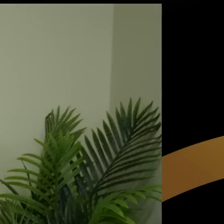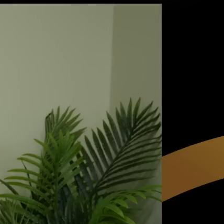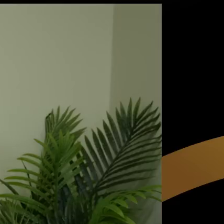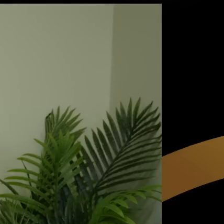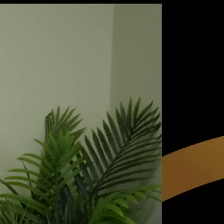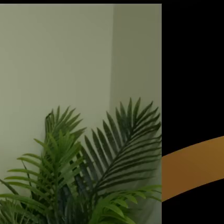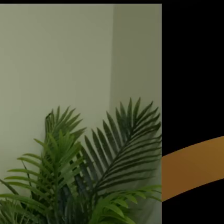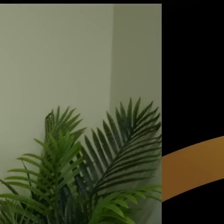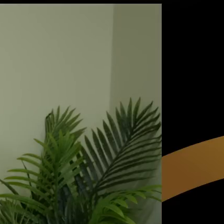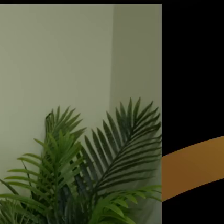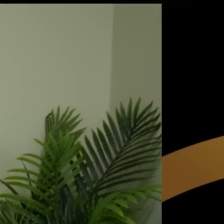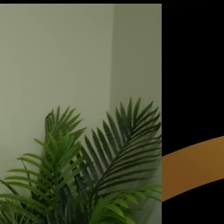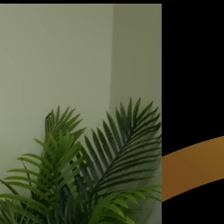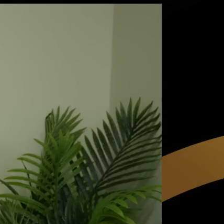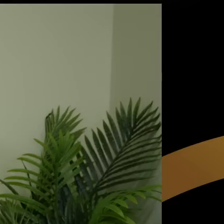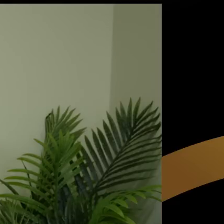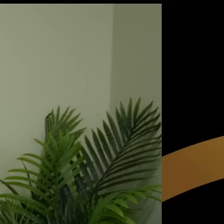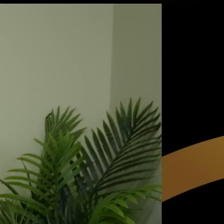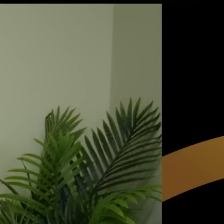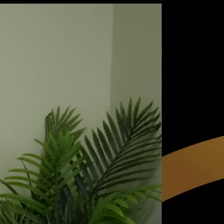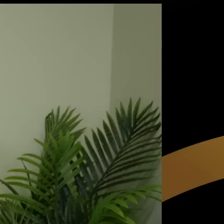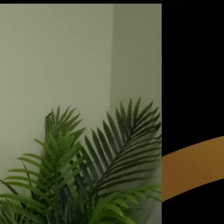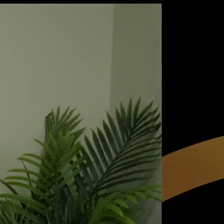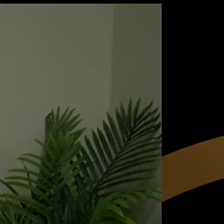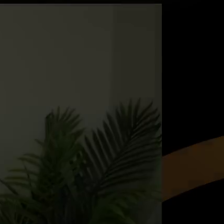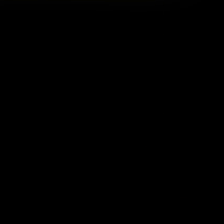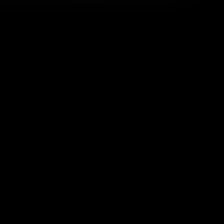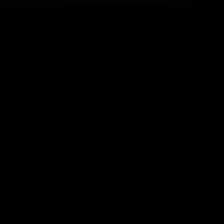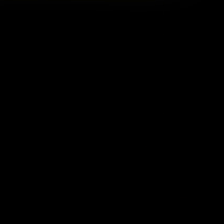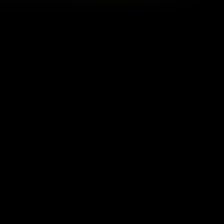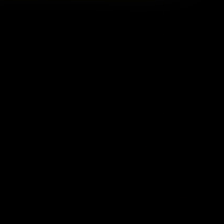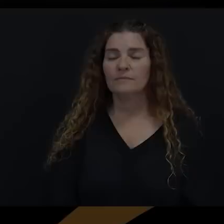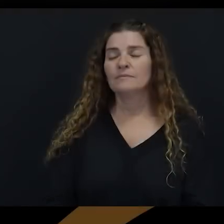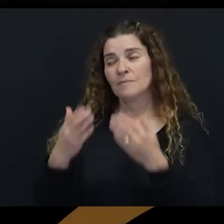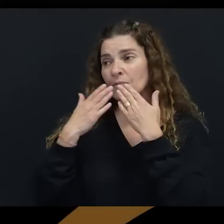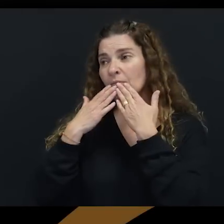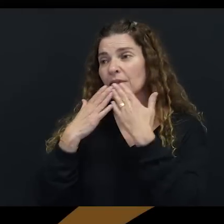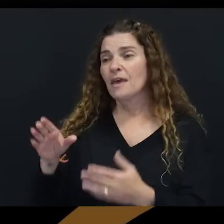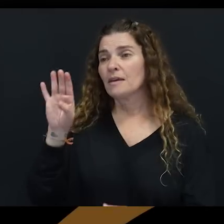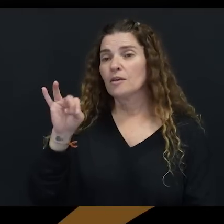in both my personal and professional life. Thanks so much, Bryan.